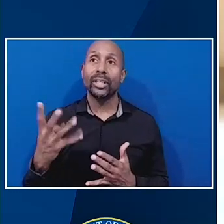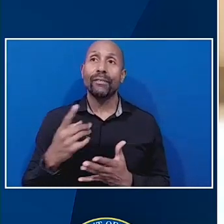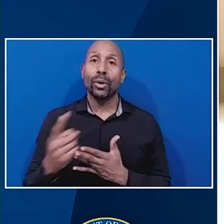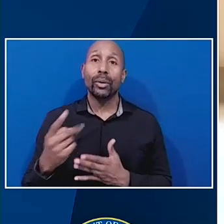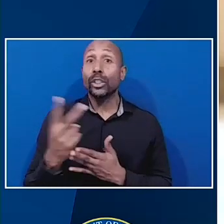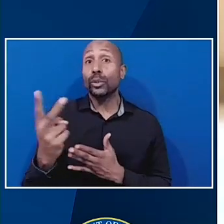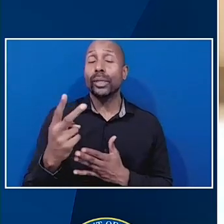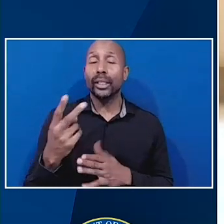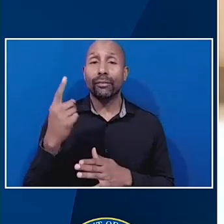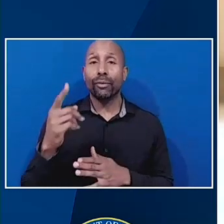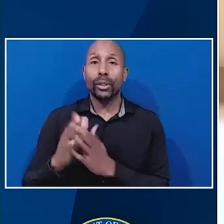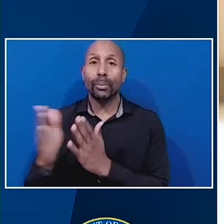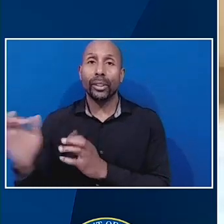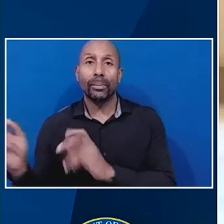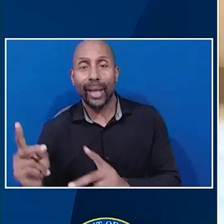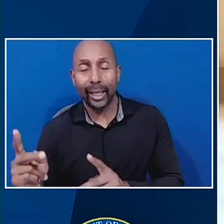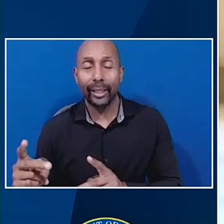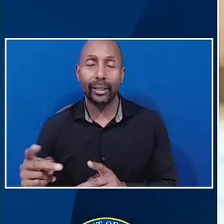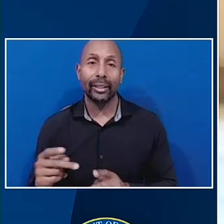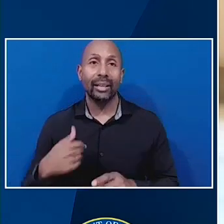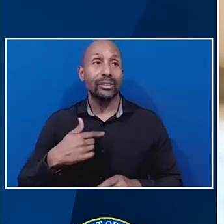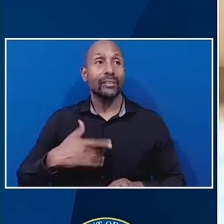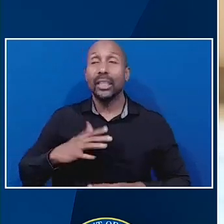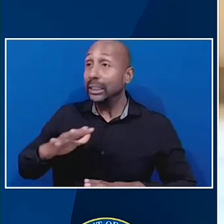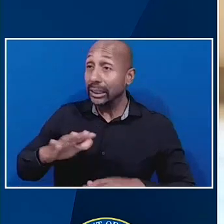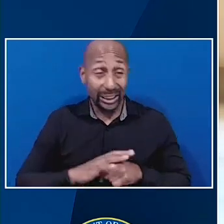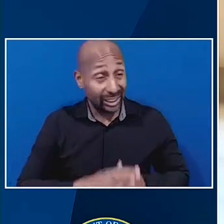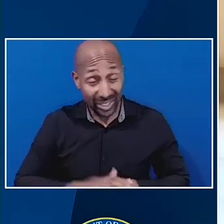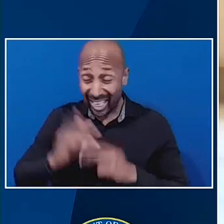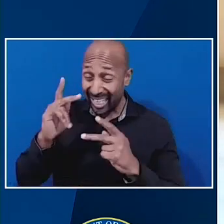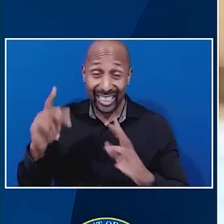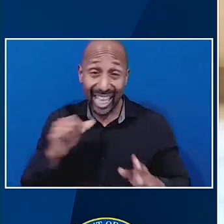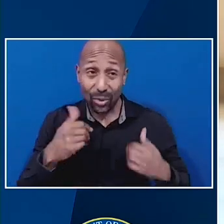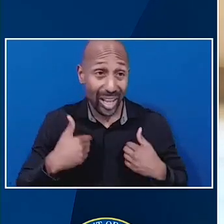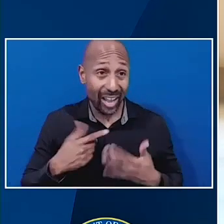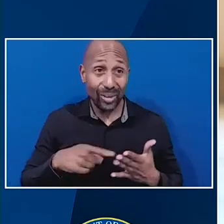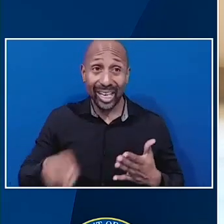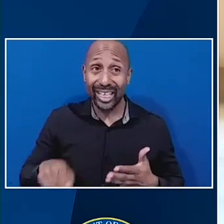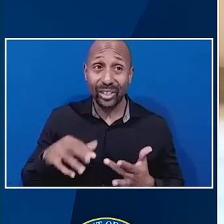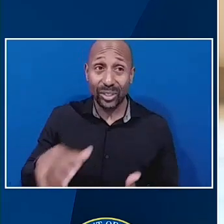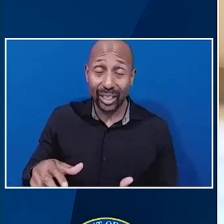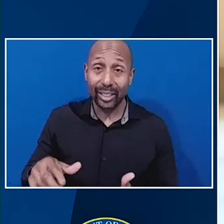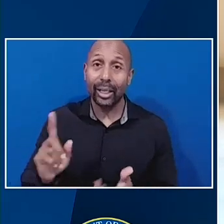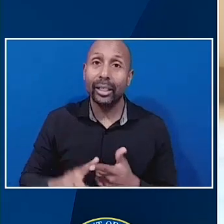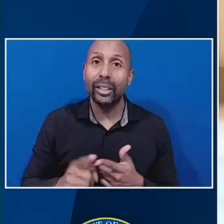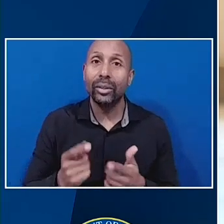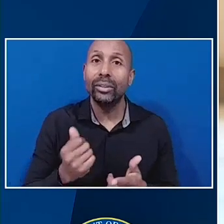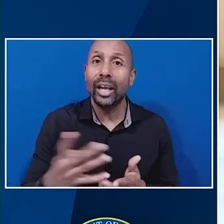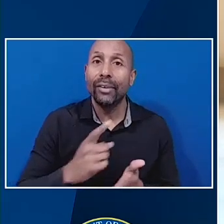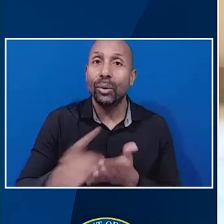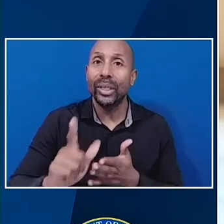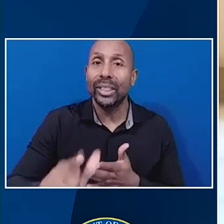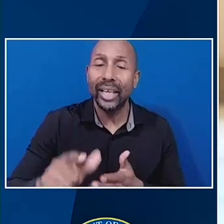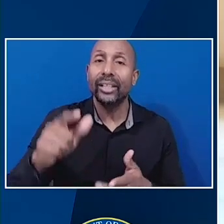for this book to arrive and not having what I needed to study with until a few weeks into class. When classes start, I don't want to be